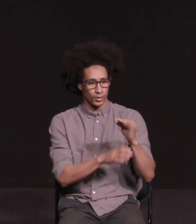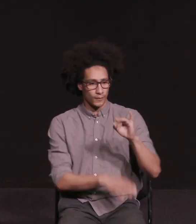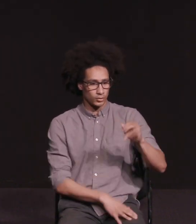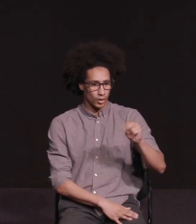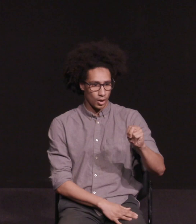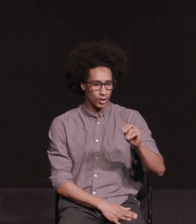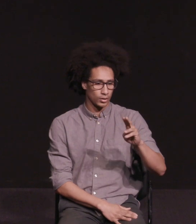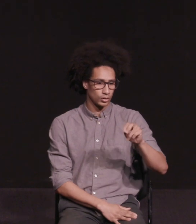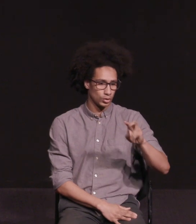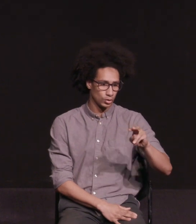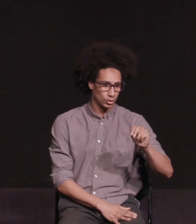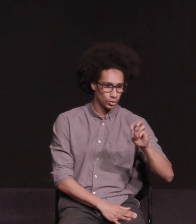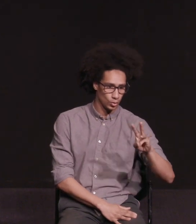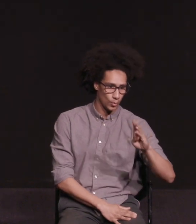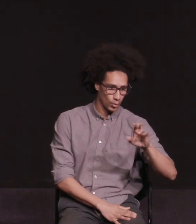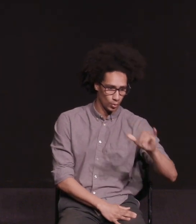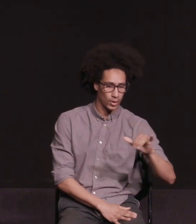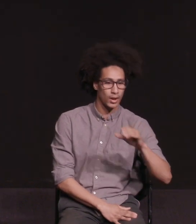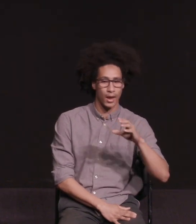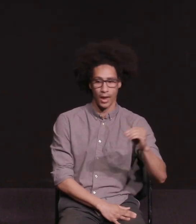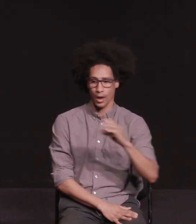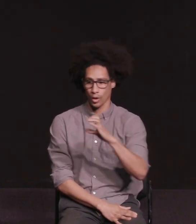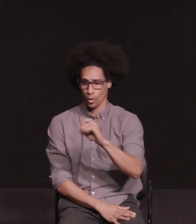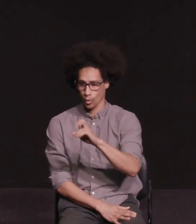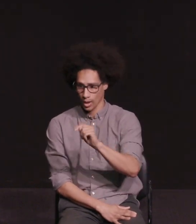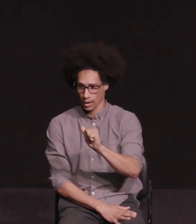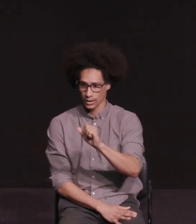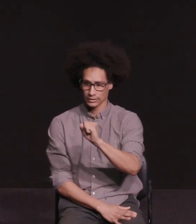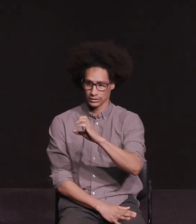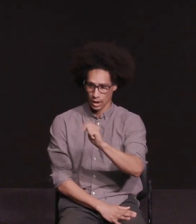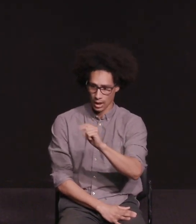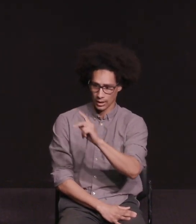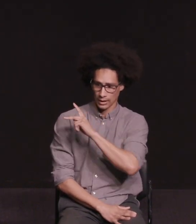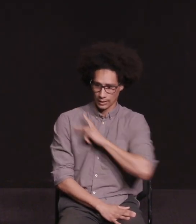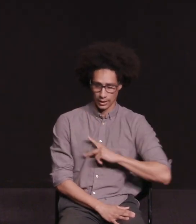King awards has become our beacons of hope as the voices of